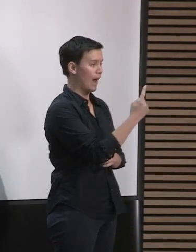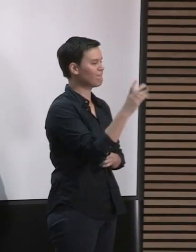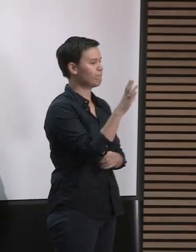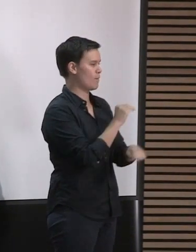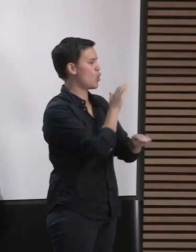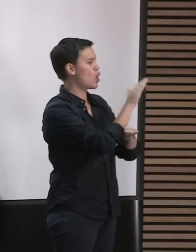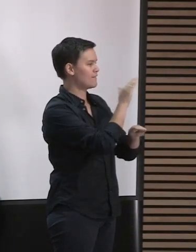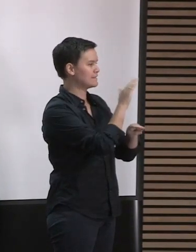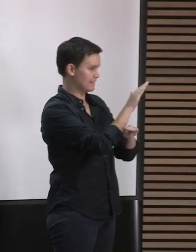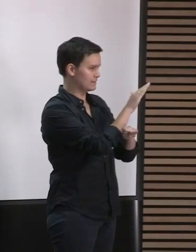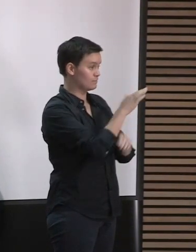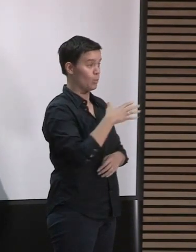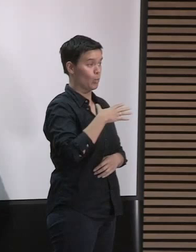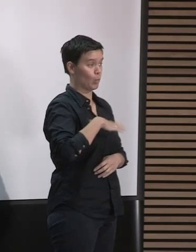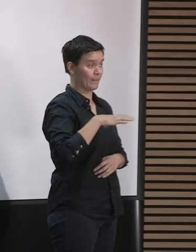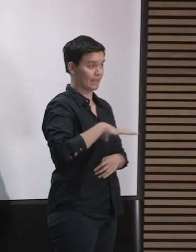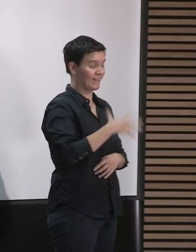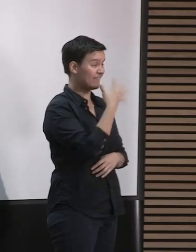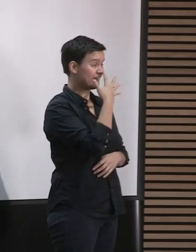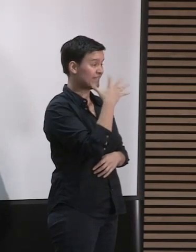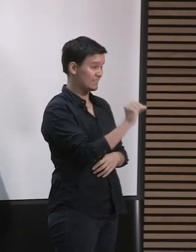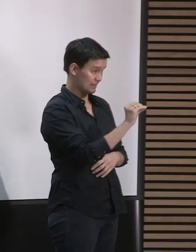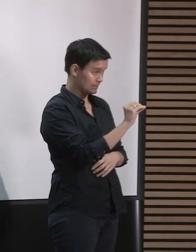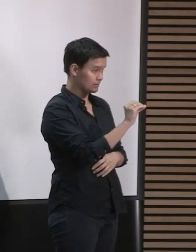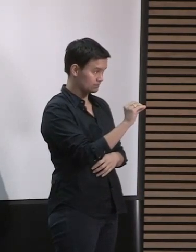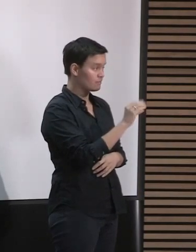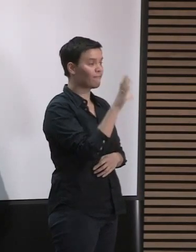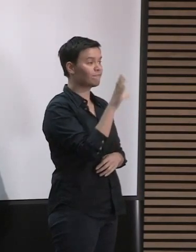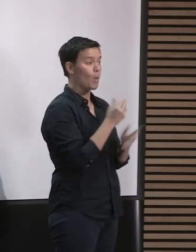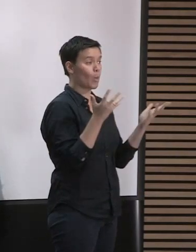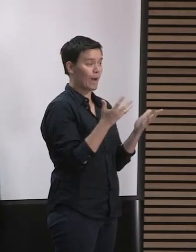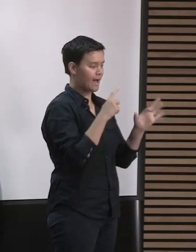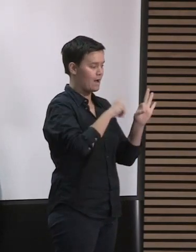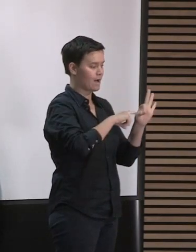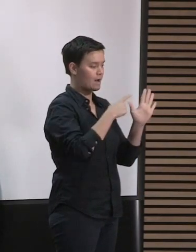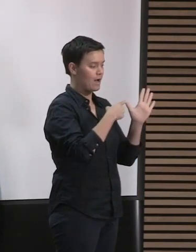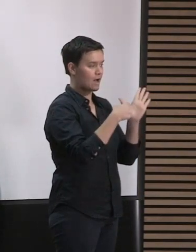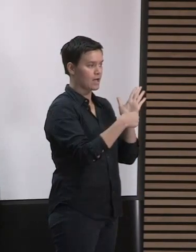cases of COVID-19 to report in New Zealand today. One case is